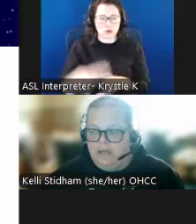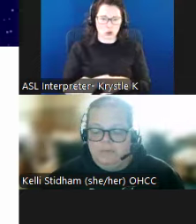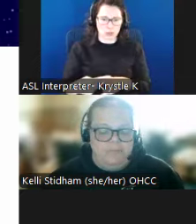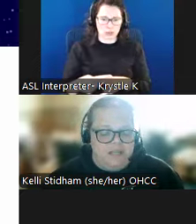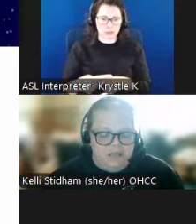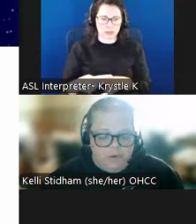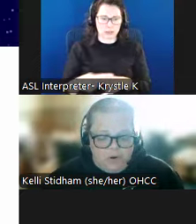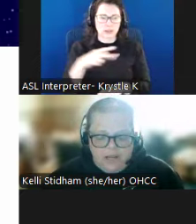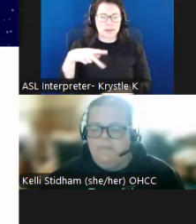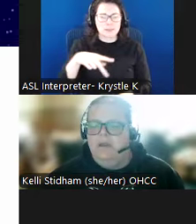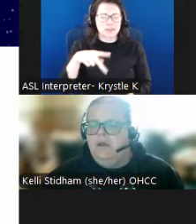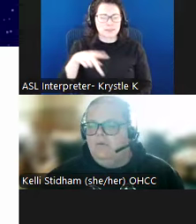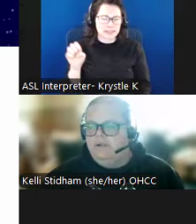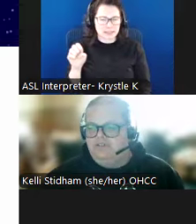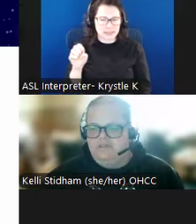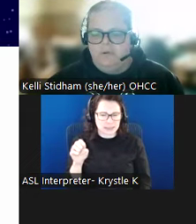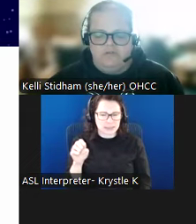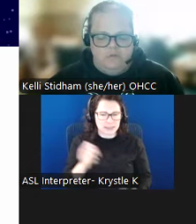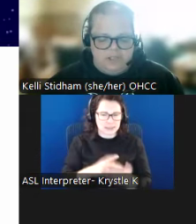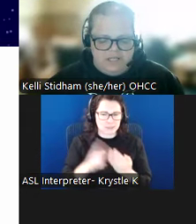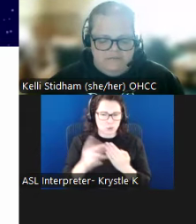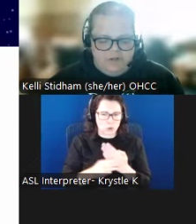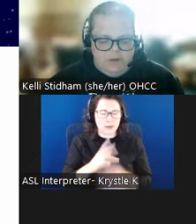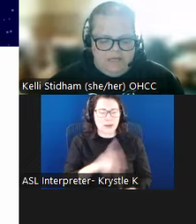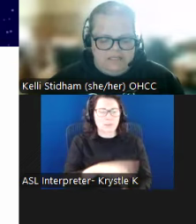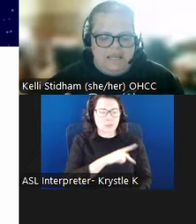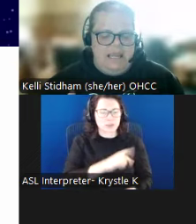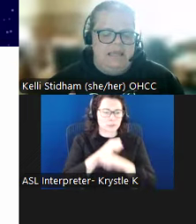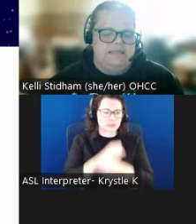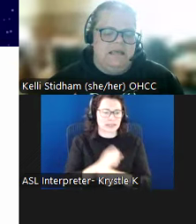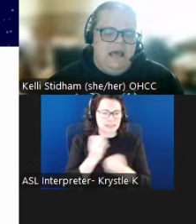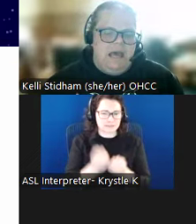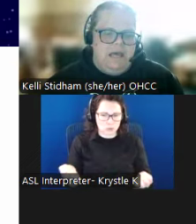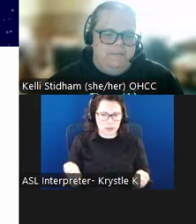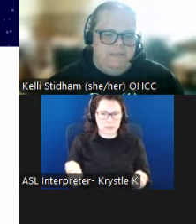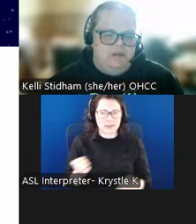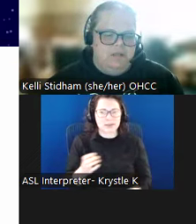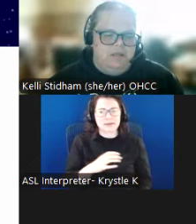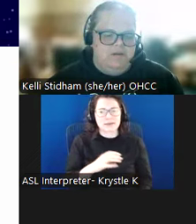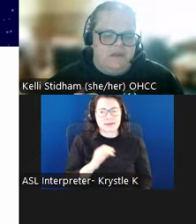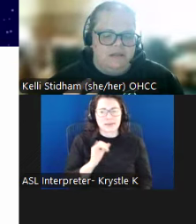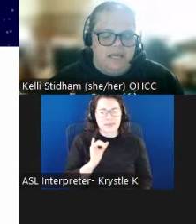uh PPE program which is personal